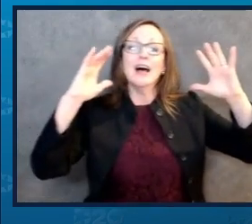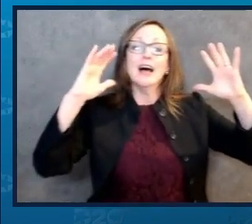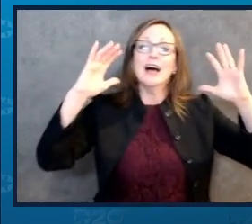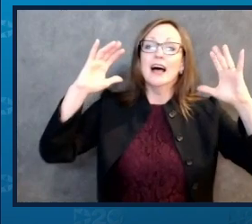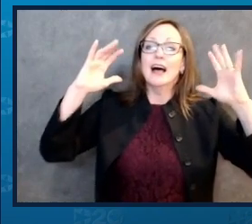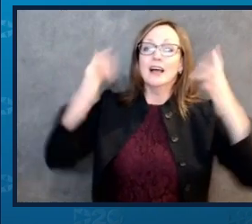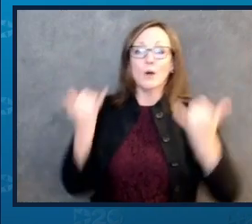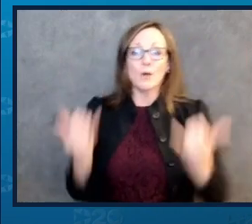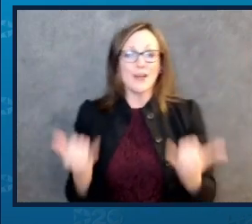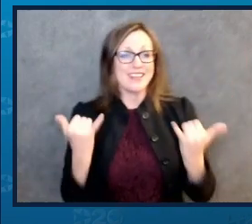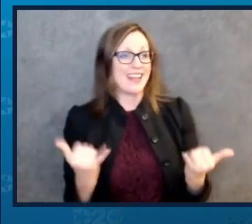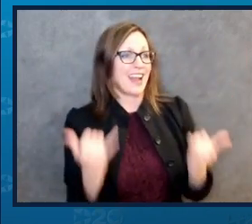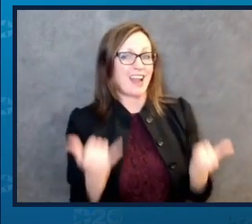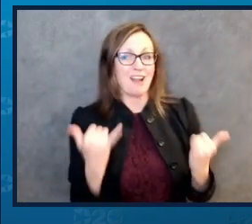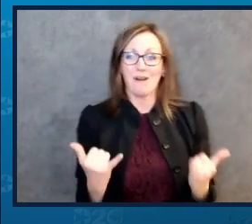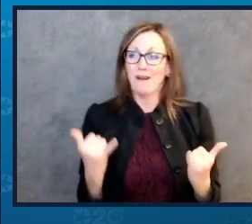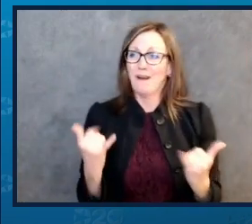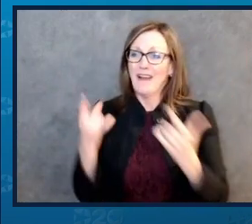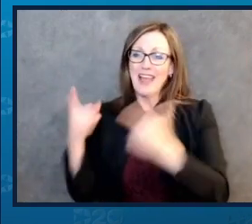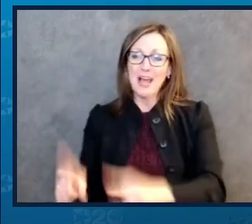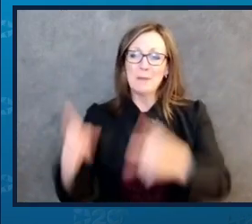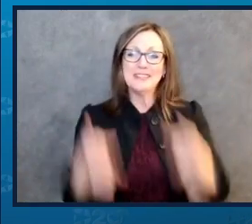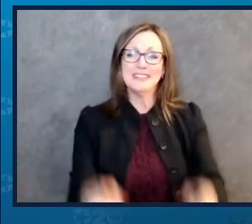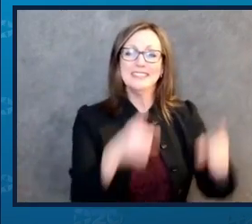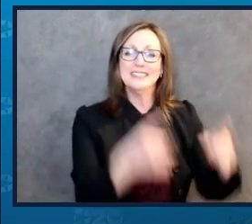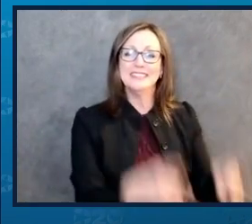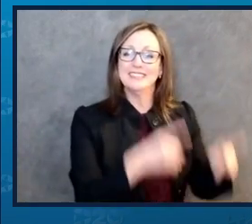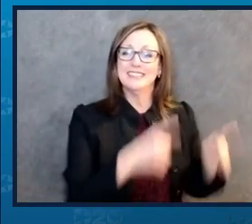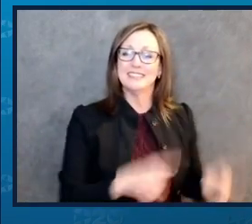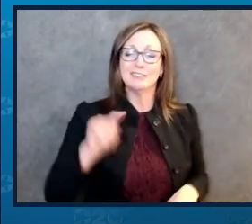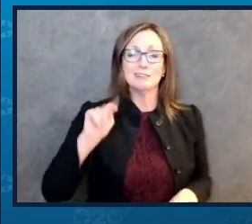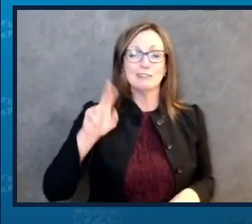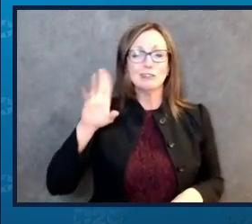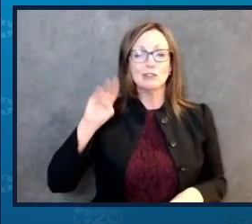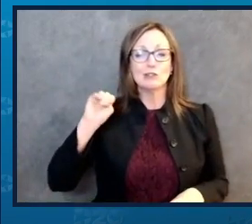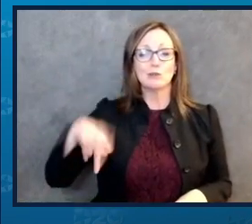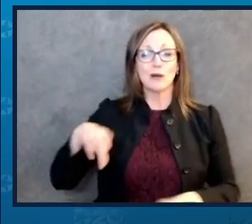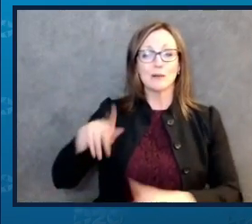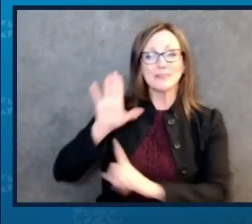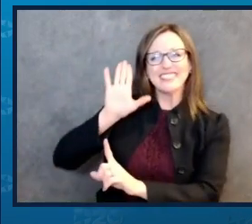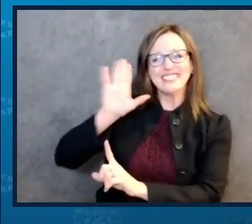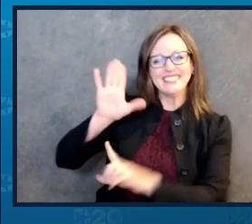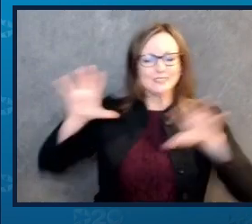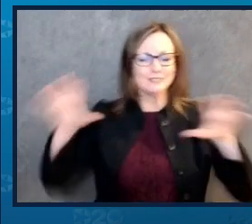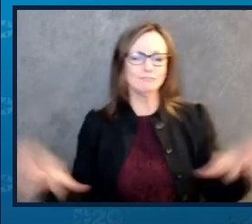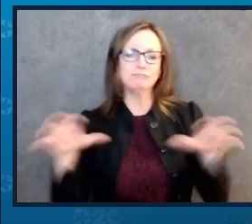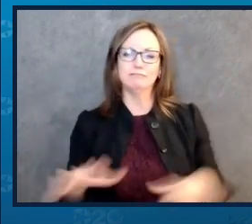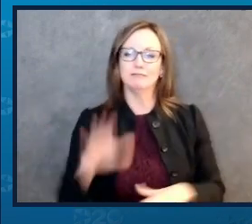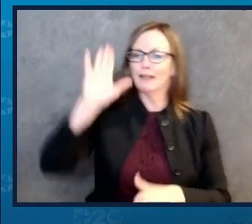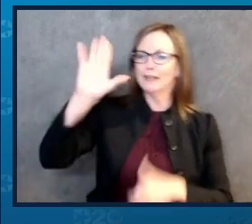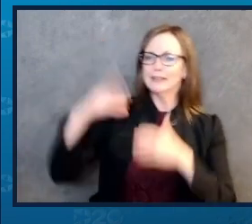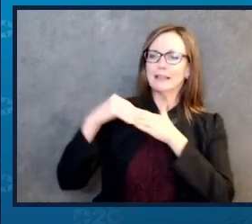TODAY, DONALD TRULL ANTICIPATE FAILURE OF LEADERSHIP HAS COST